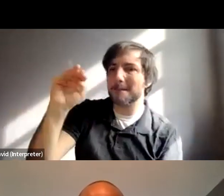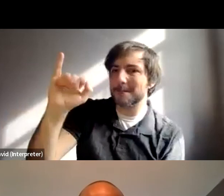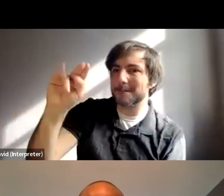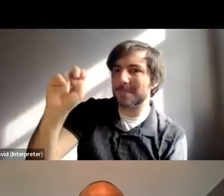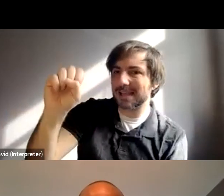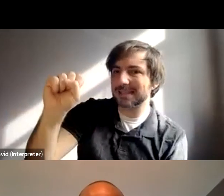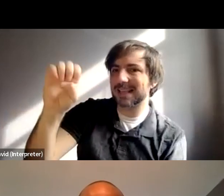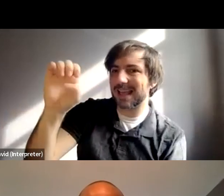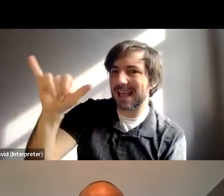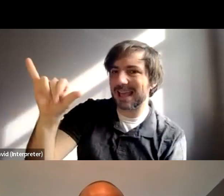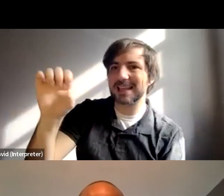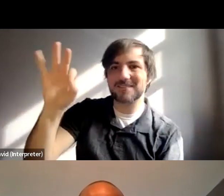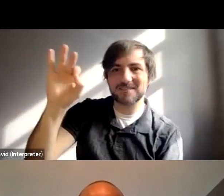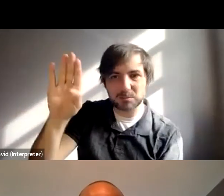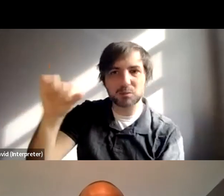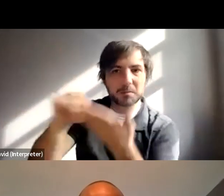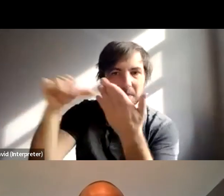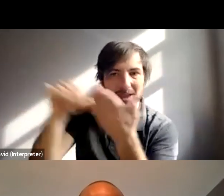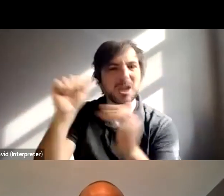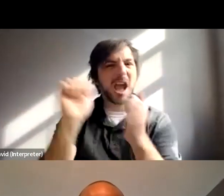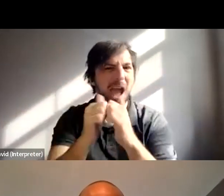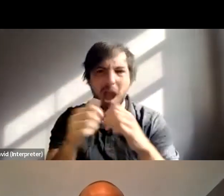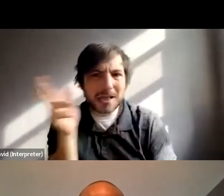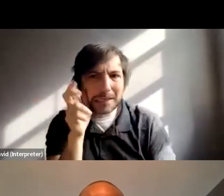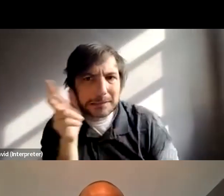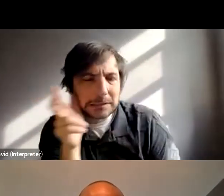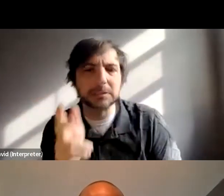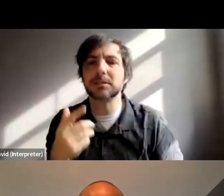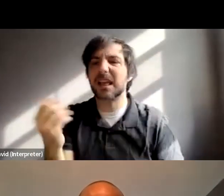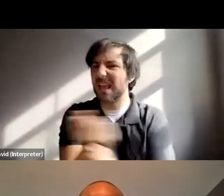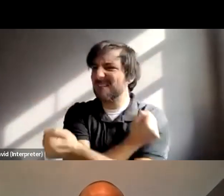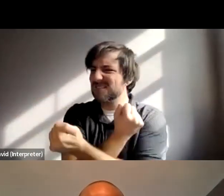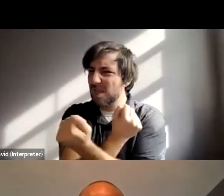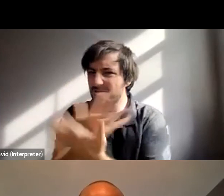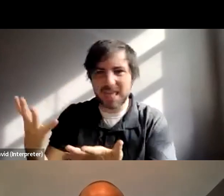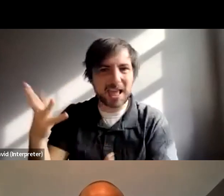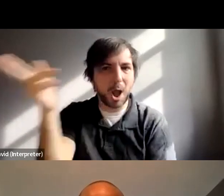paralympics. Everything is audio described. I'll be